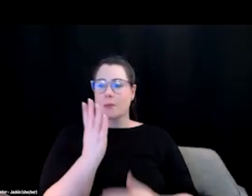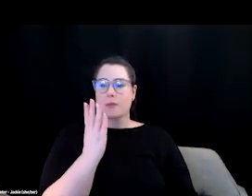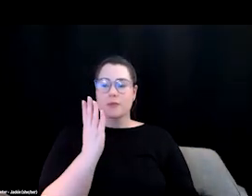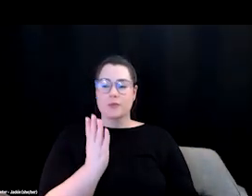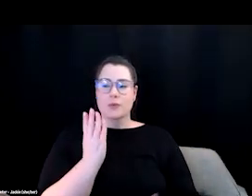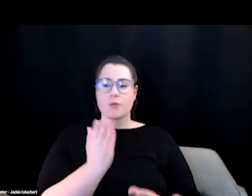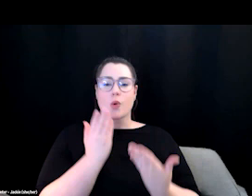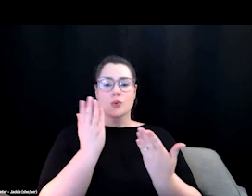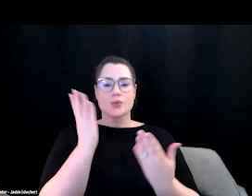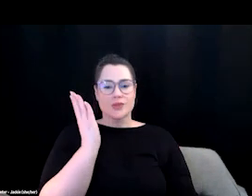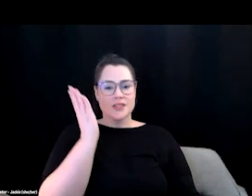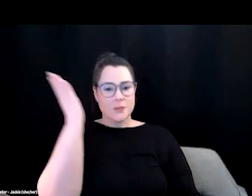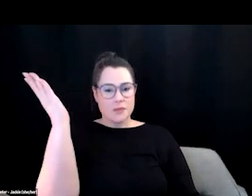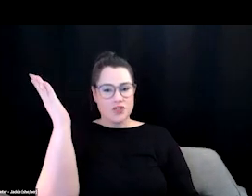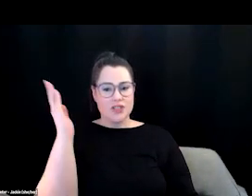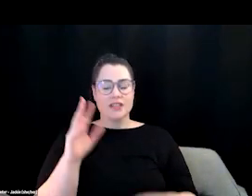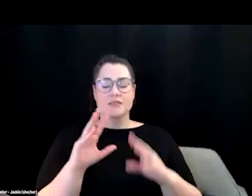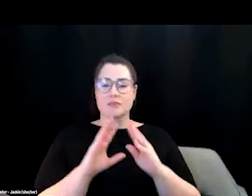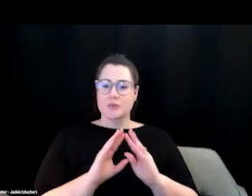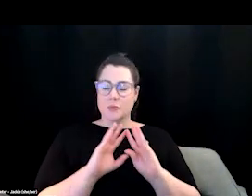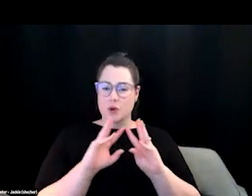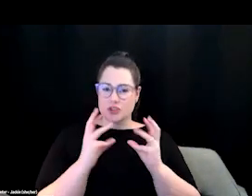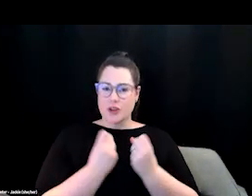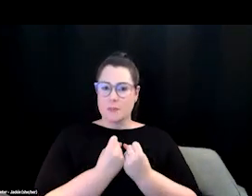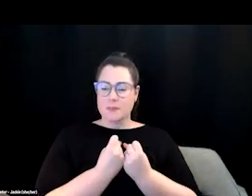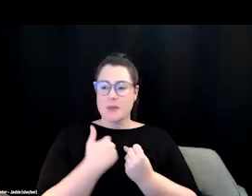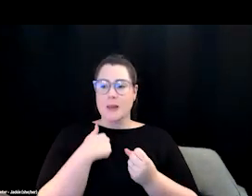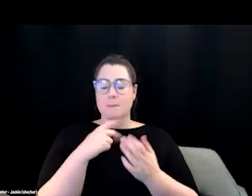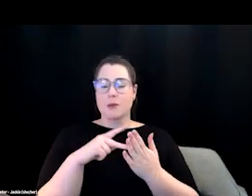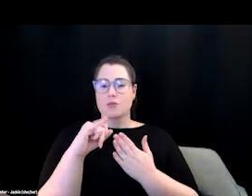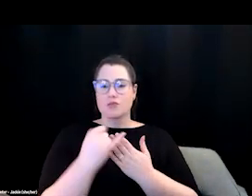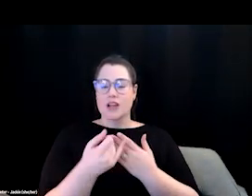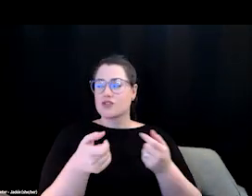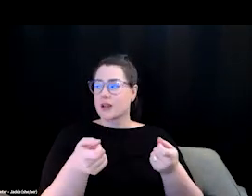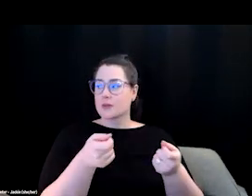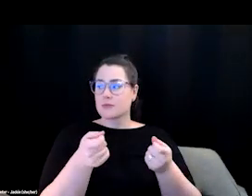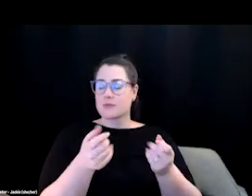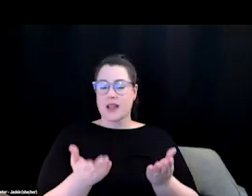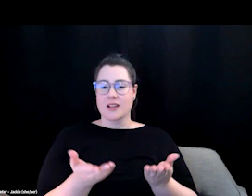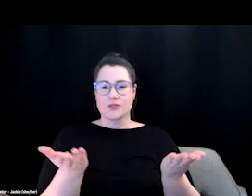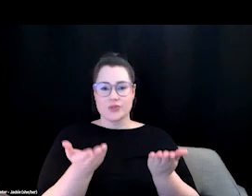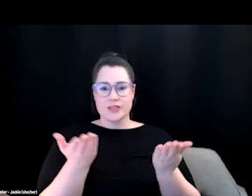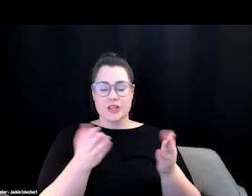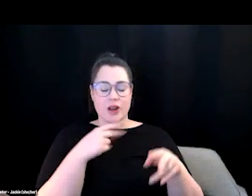So my name is Stephanie Yee. And I'm one of the project managers here at NSF that oversees the Research.gov system,